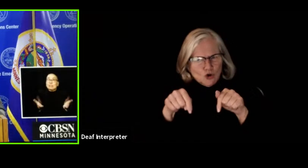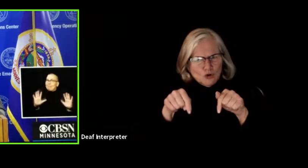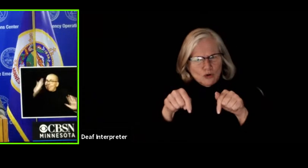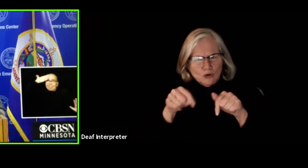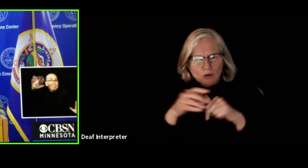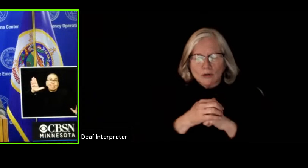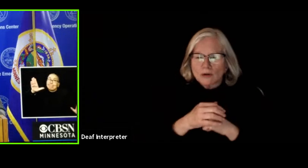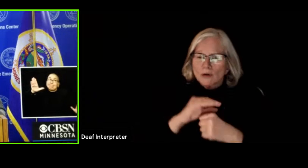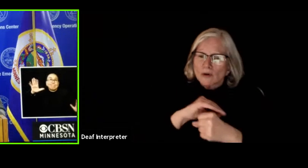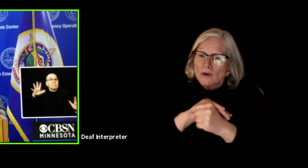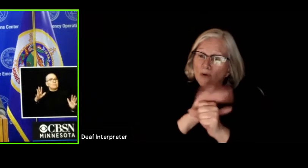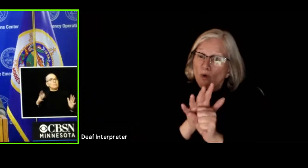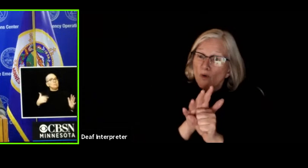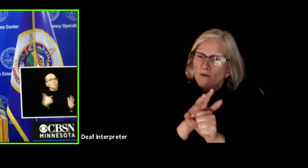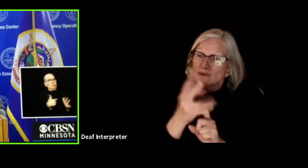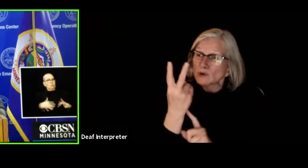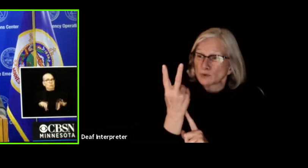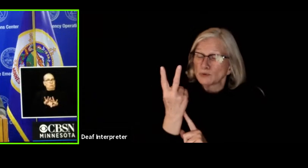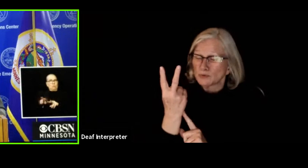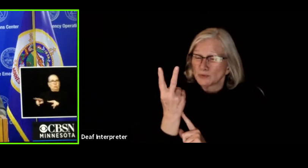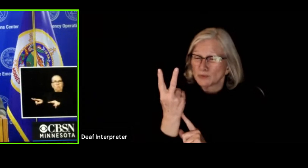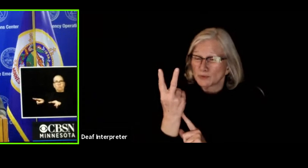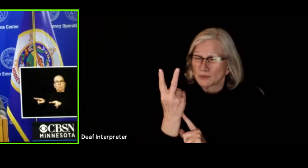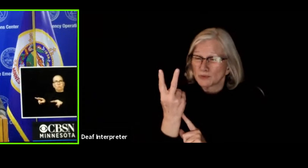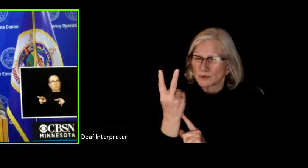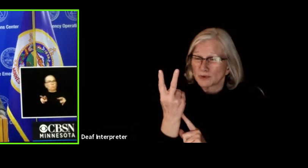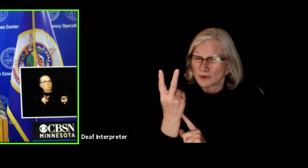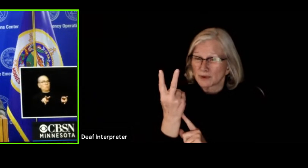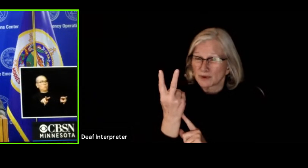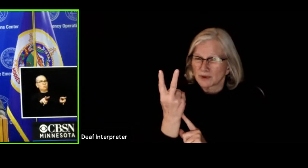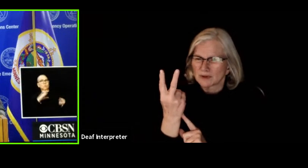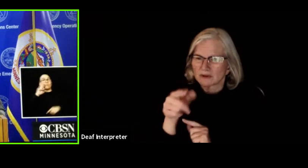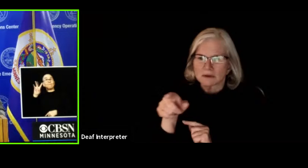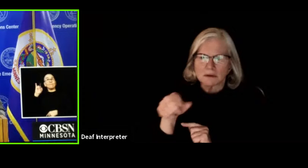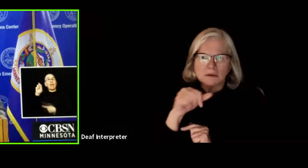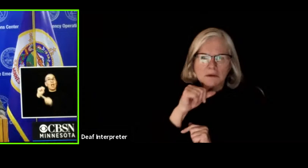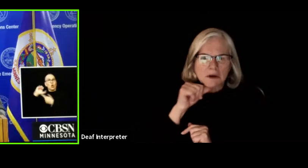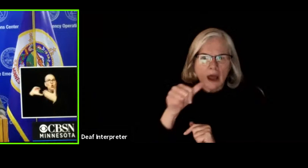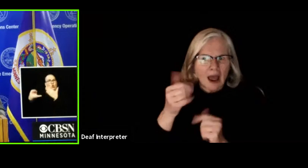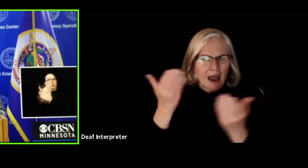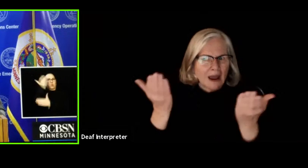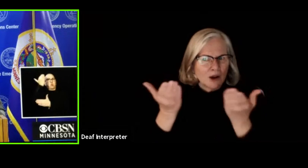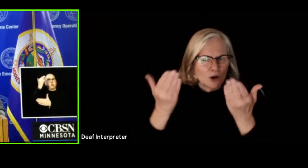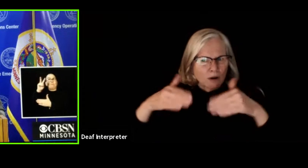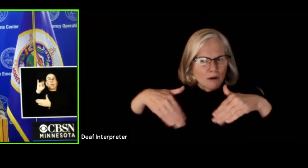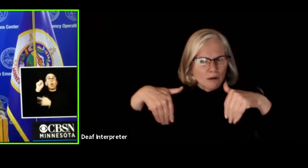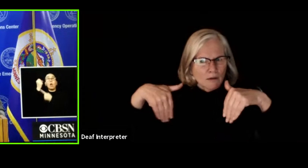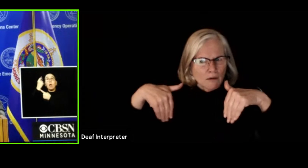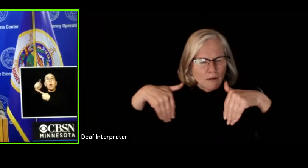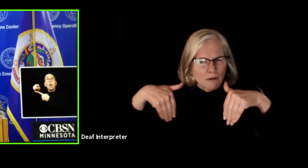WHILE NOT ANY MORE DEADLY IN TERMS OF THE FATALITY RATE, IT DOES AN TO BE ABOUT 50 TO